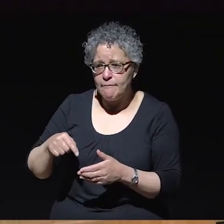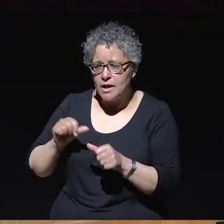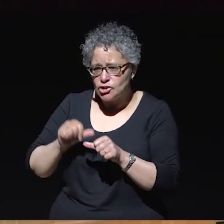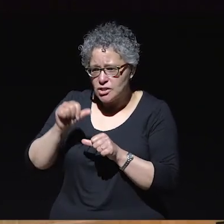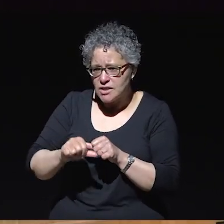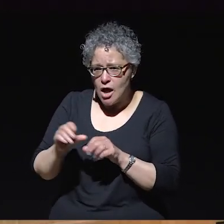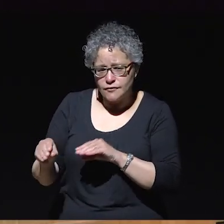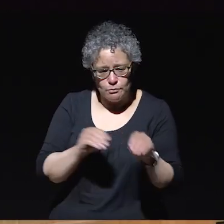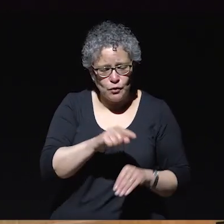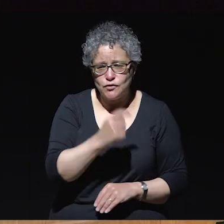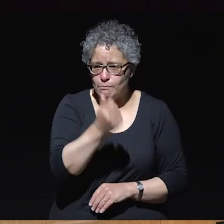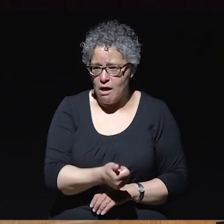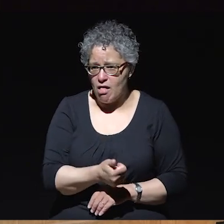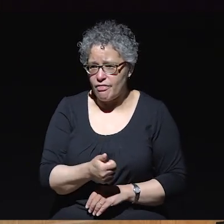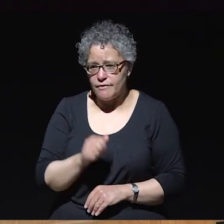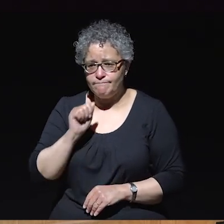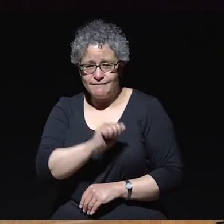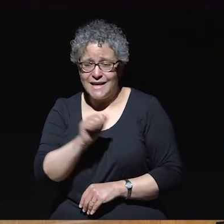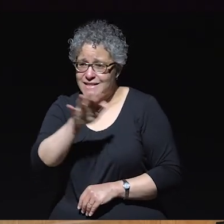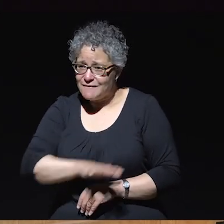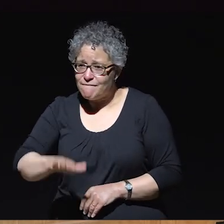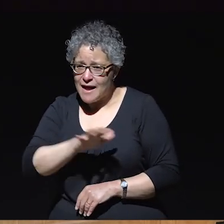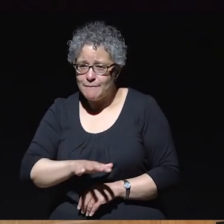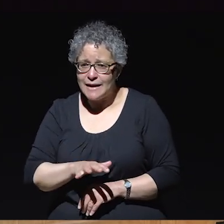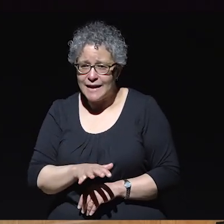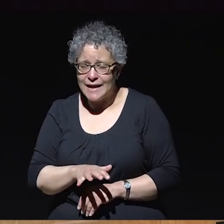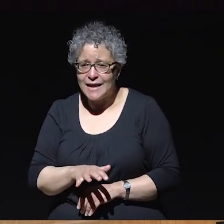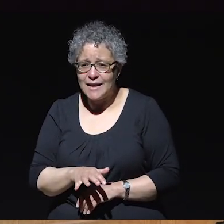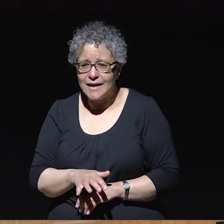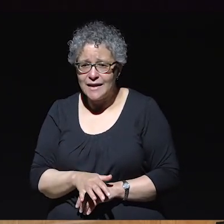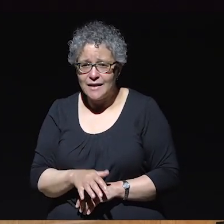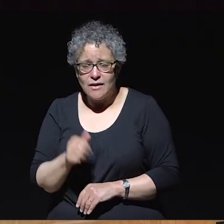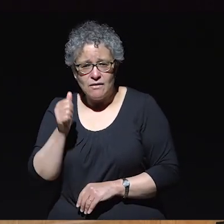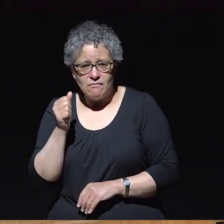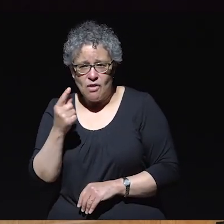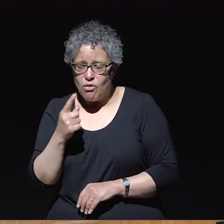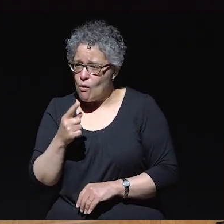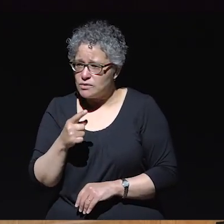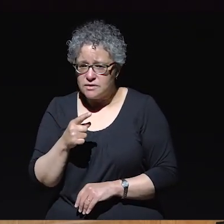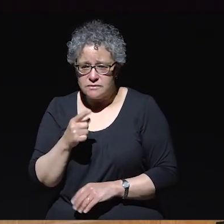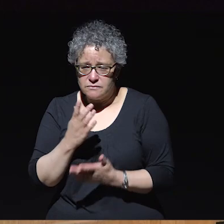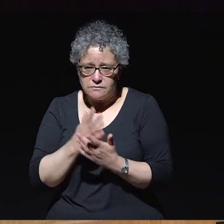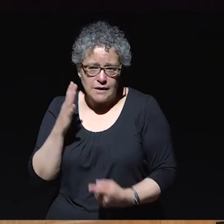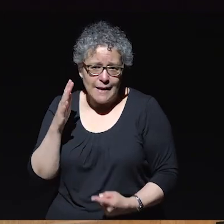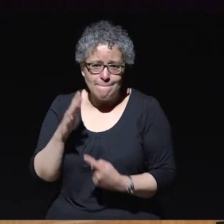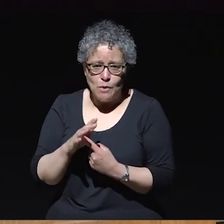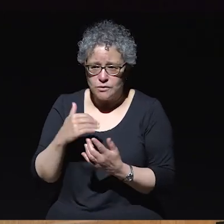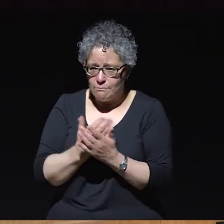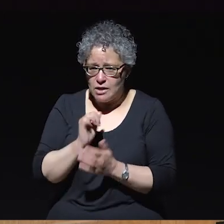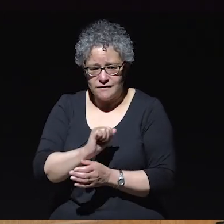and his family, in particular his daughters Margaret and Mary, are fantastically important in terms of how he starts to develop his artistic practice,